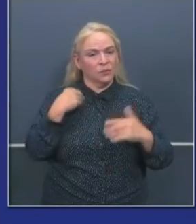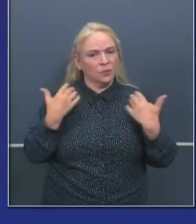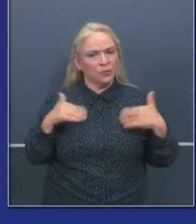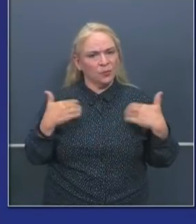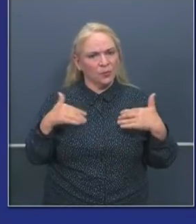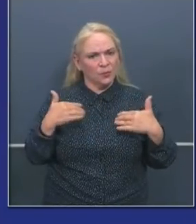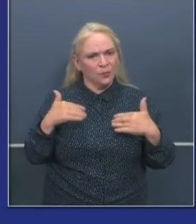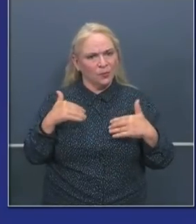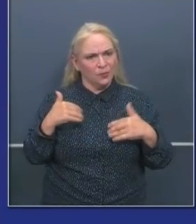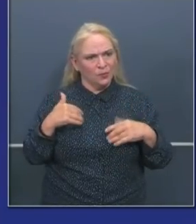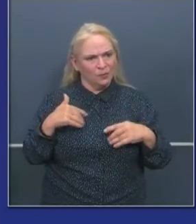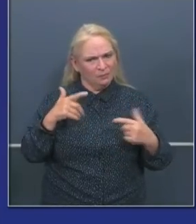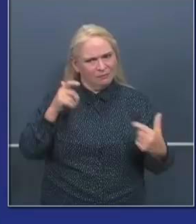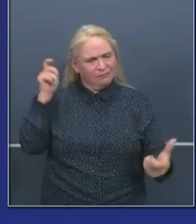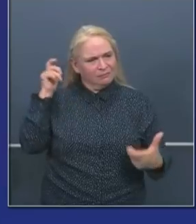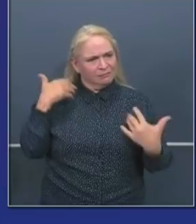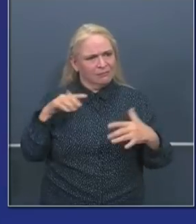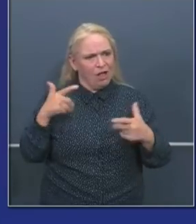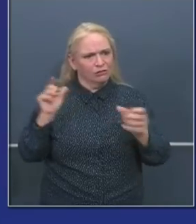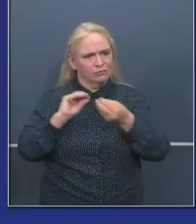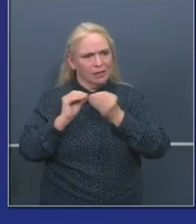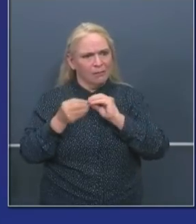THAT REPRESENTS ABOUT 7% OF THE